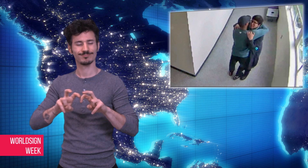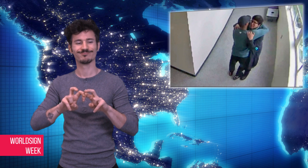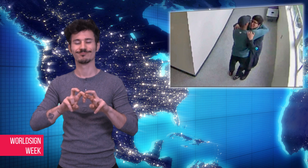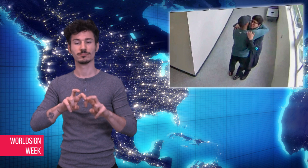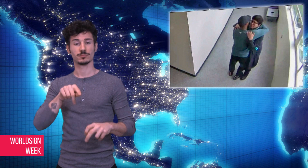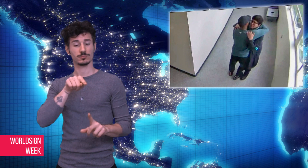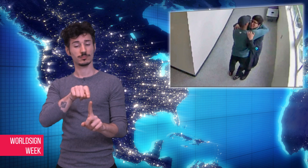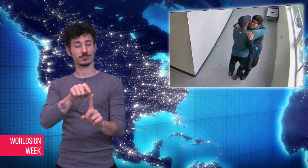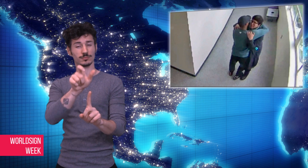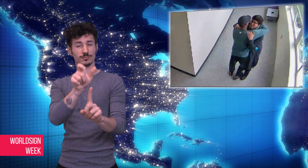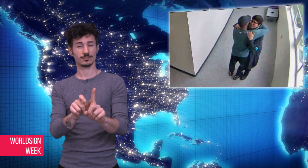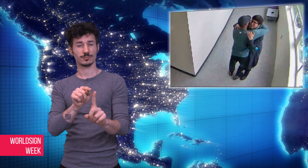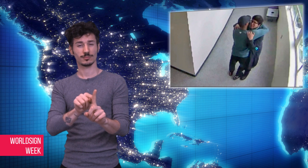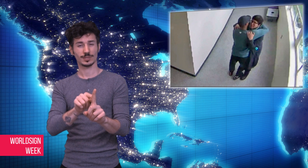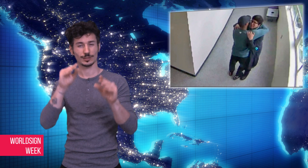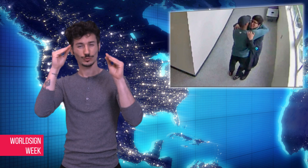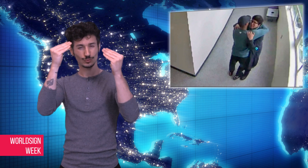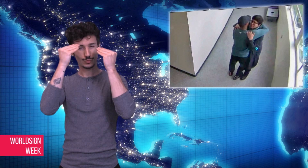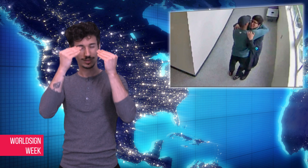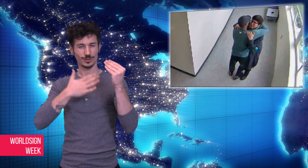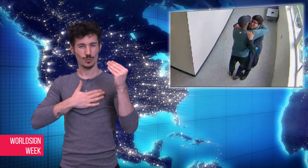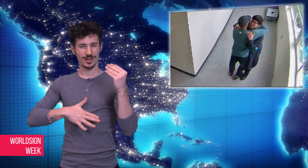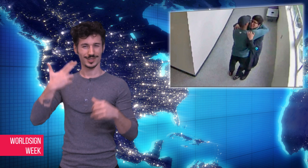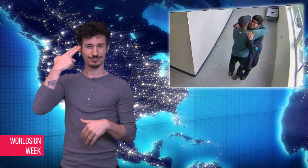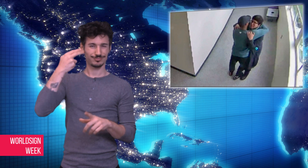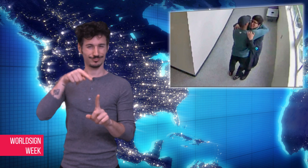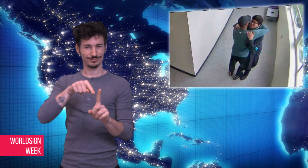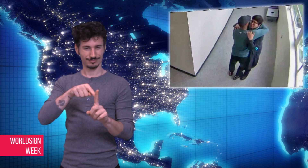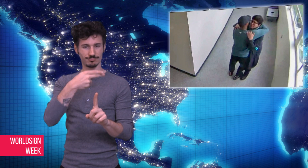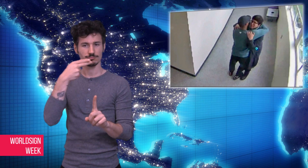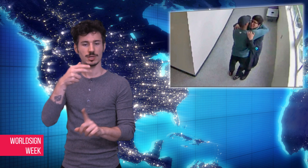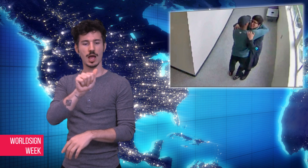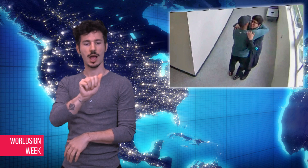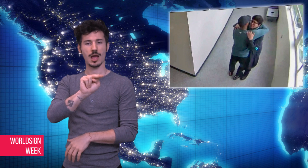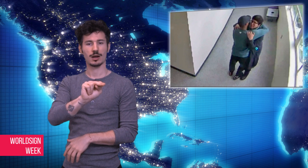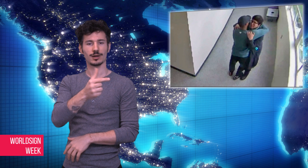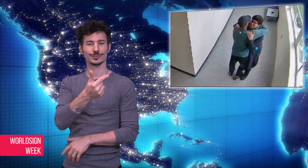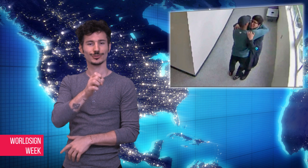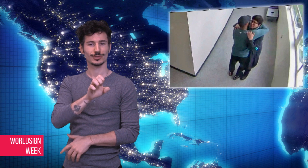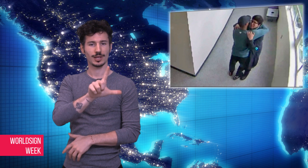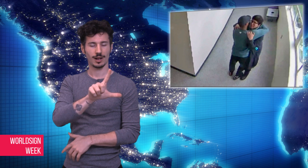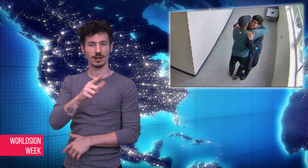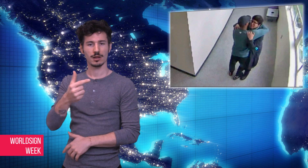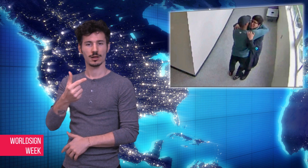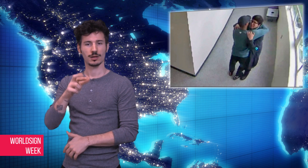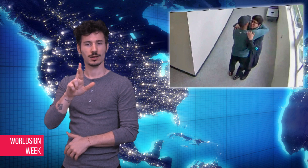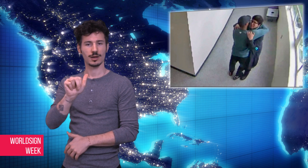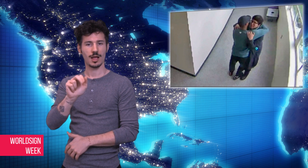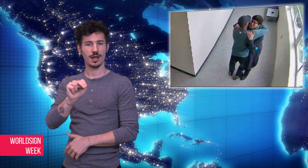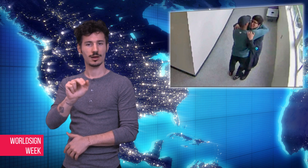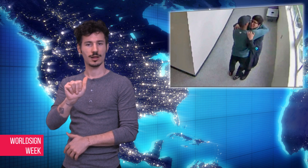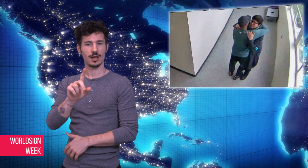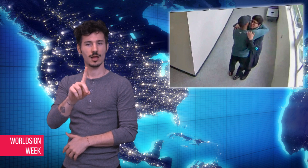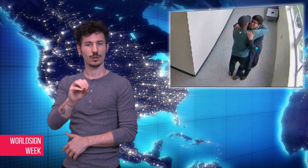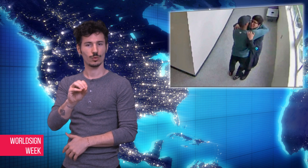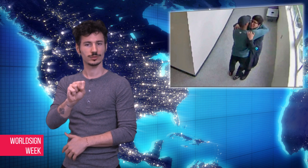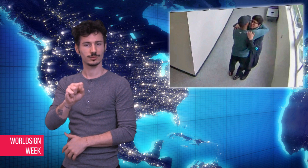They sat in the hallway and talked before police arrived at the scene.